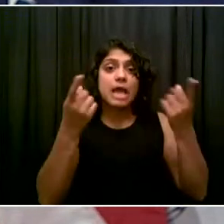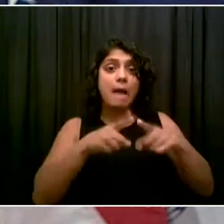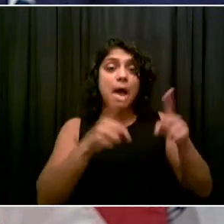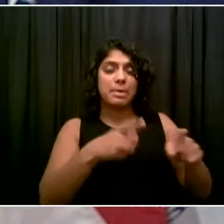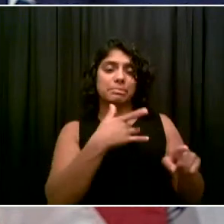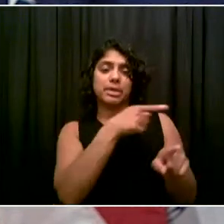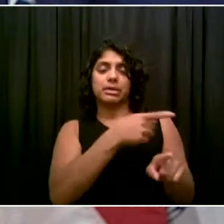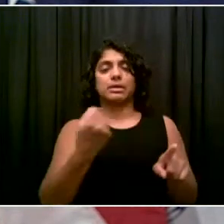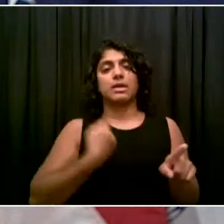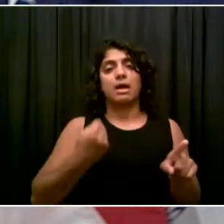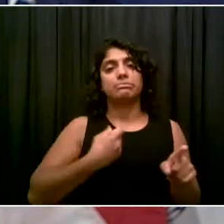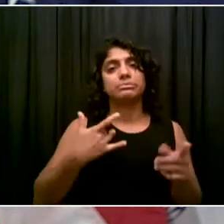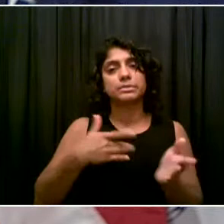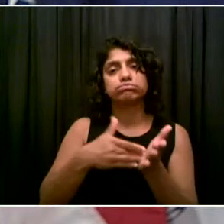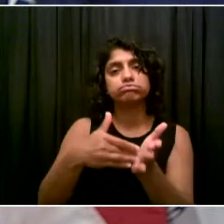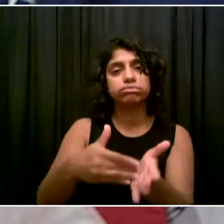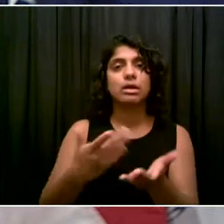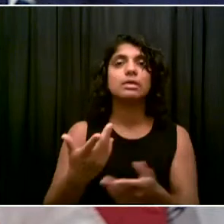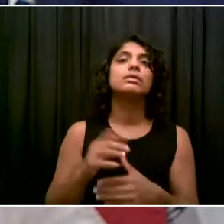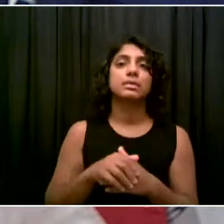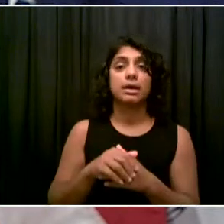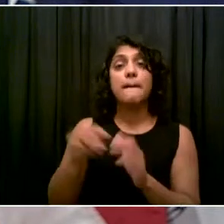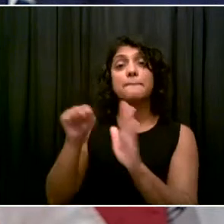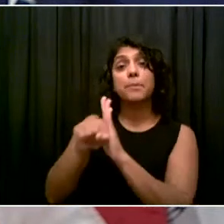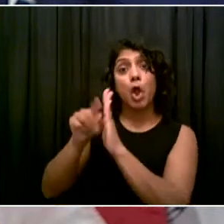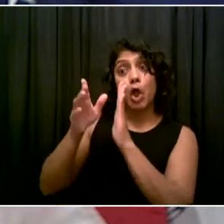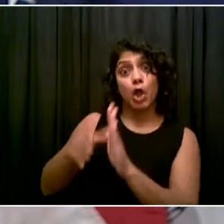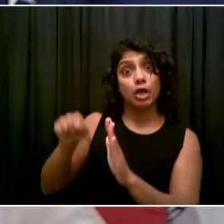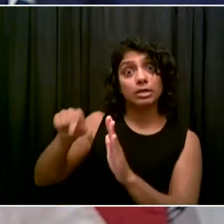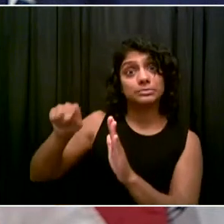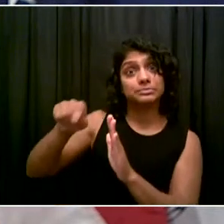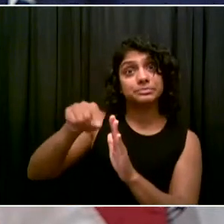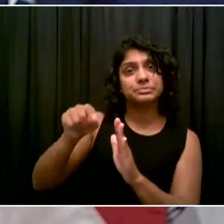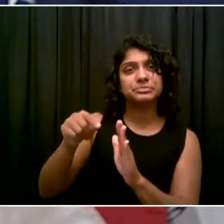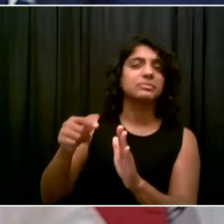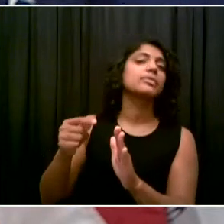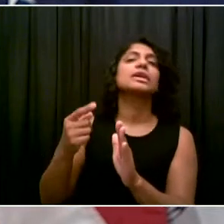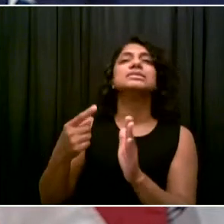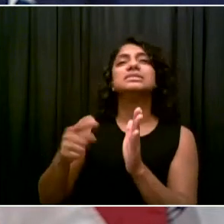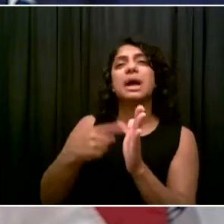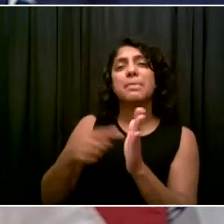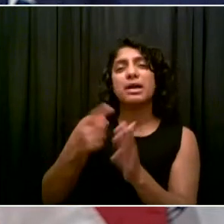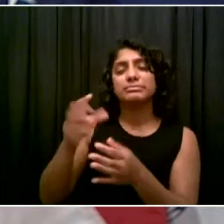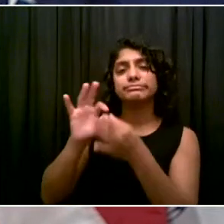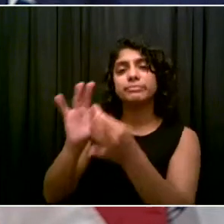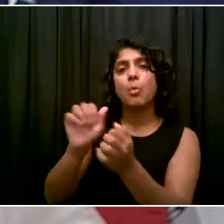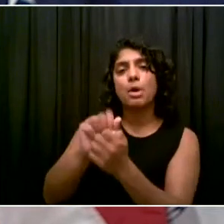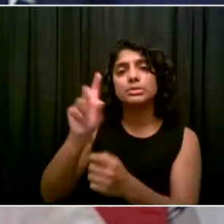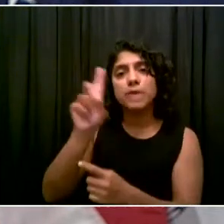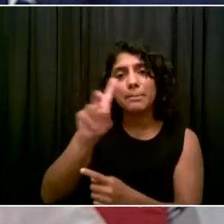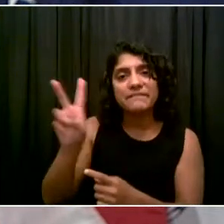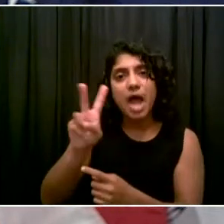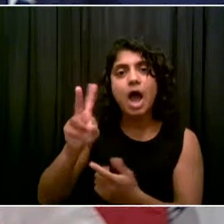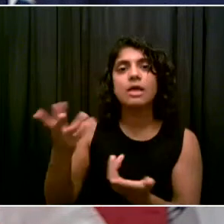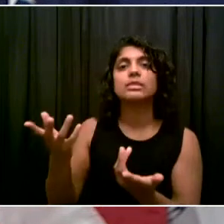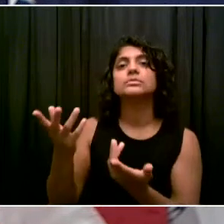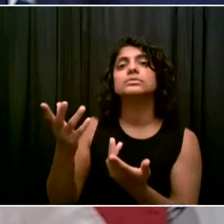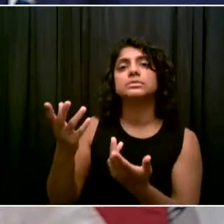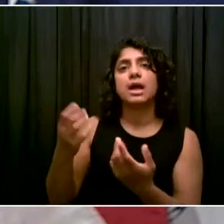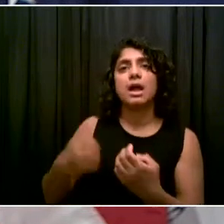GANG-RELATED AS THE MAJORITY OF OUR SHOOTINGS. WE DON'T SEE IT AS HIGH AS HOMICIDES. THREE OUY GET INTO A LOT OF FACTORS. DOMESTIC, SPUR OF THE MOMENT